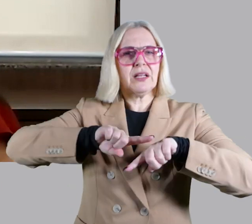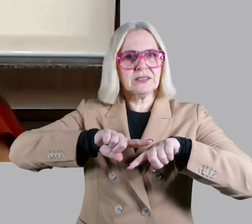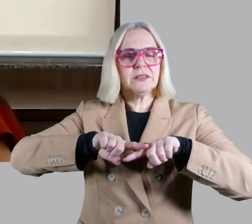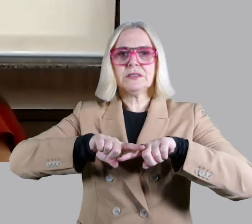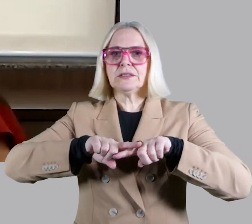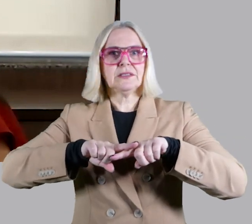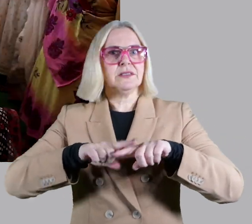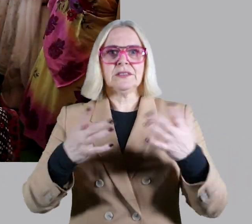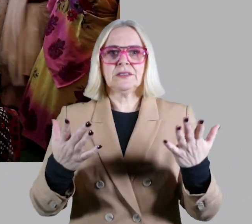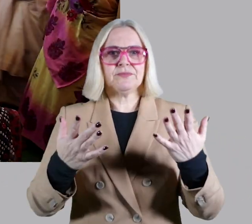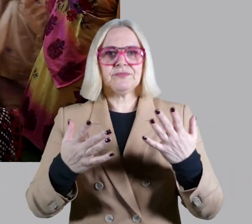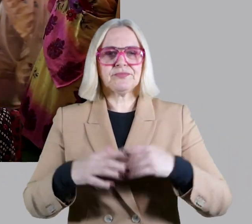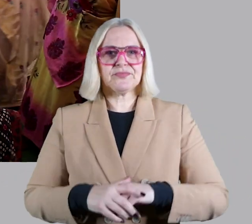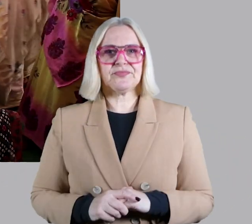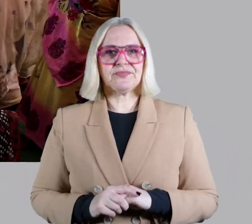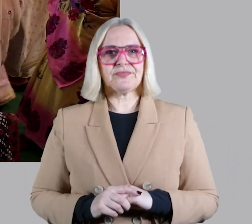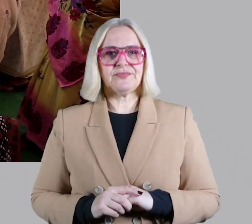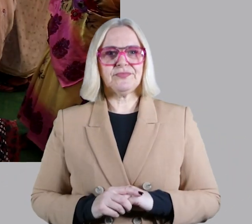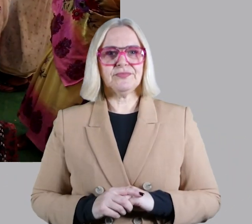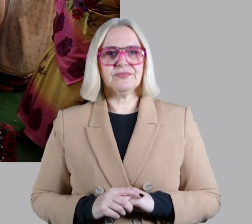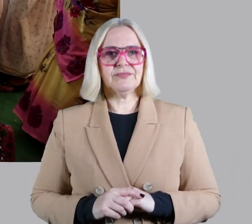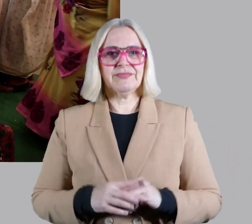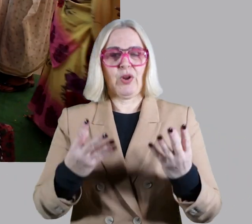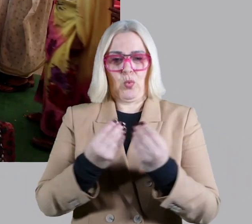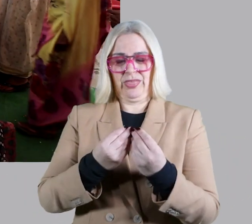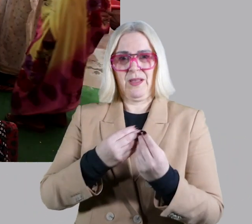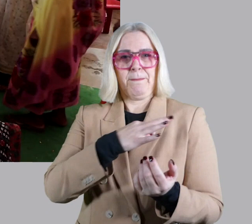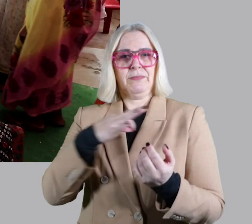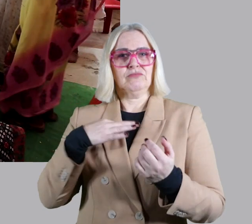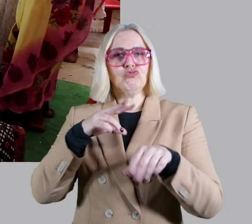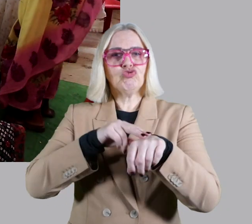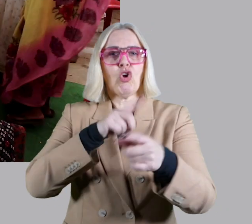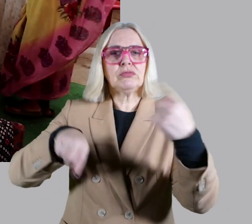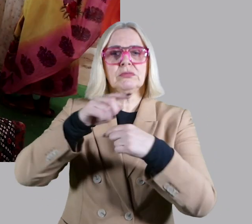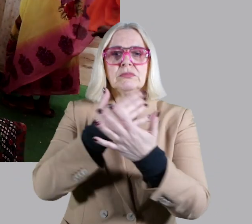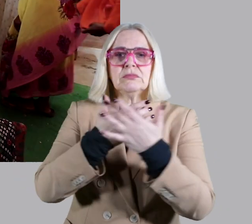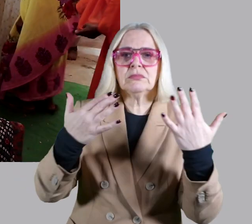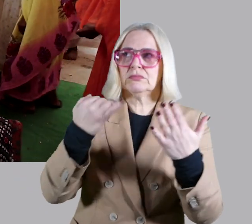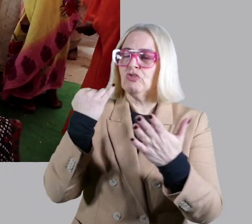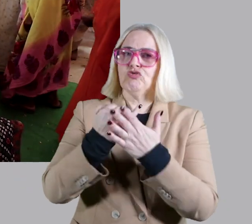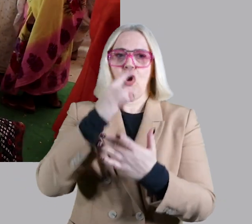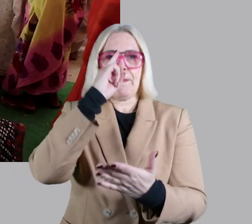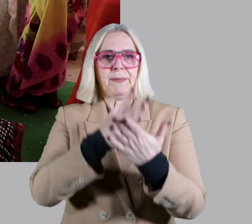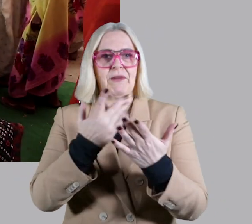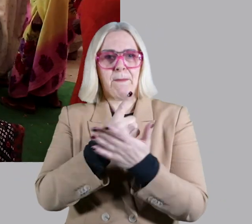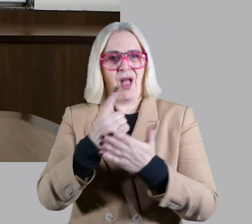a very big challenge for us. Even with the doctors, the medical doctors, many times